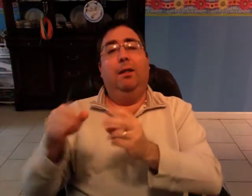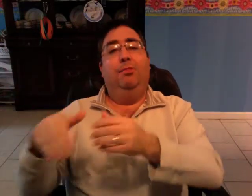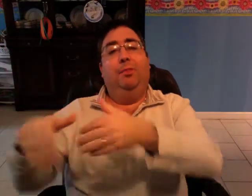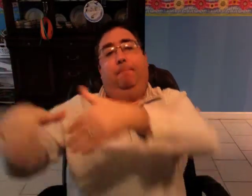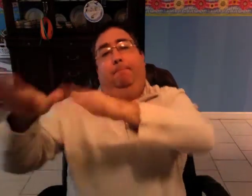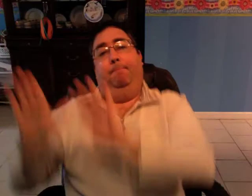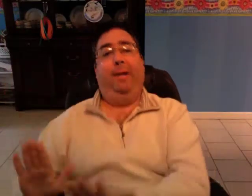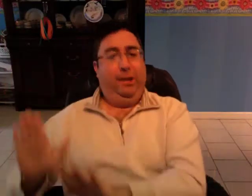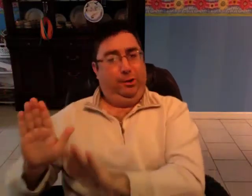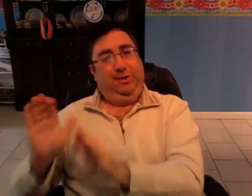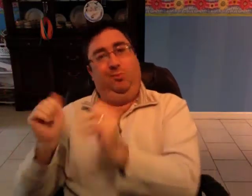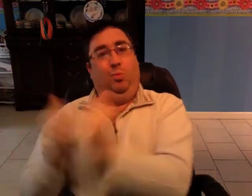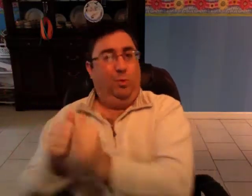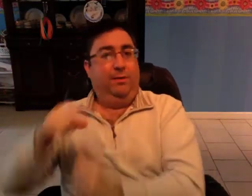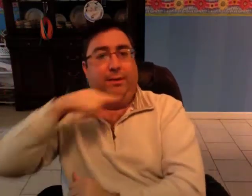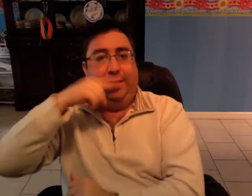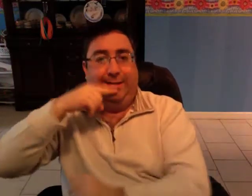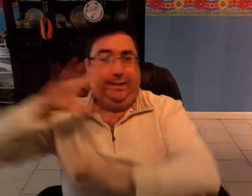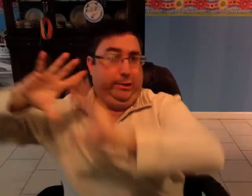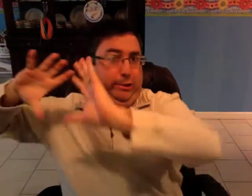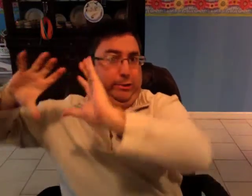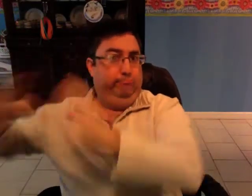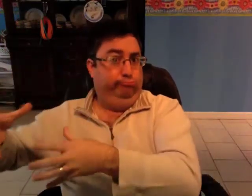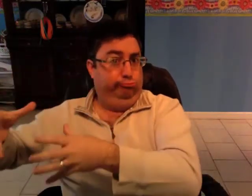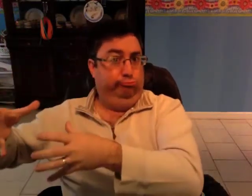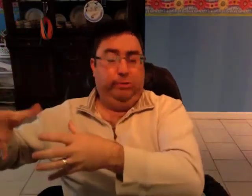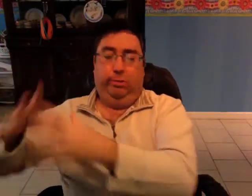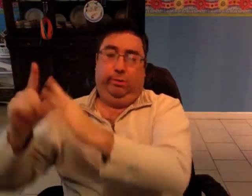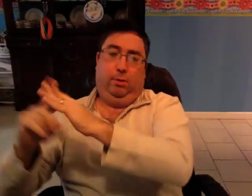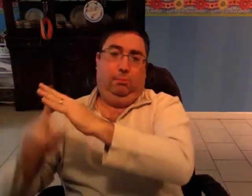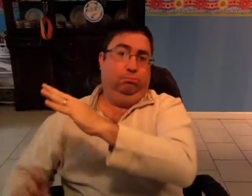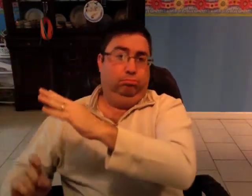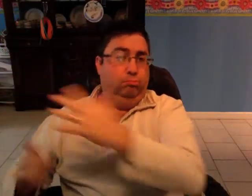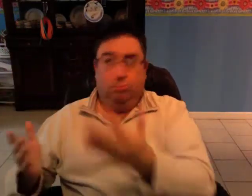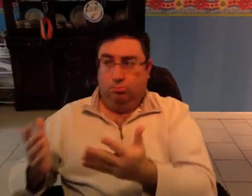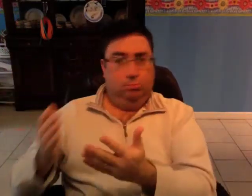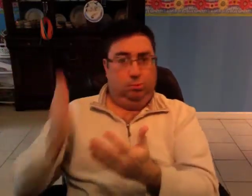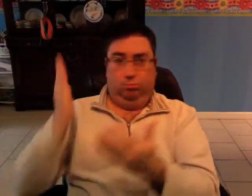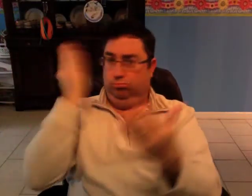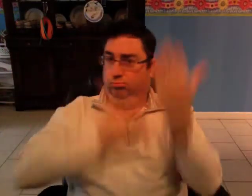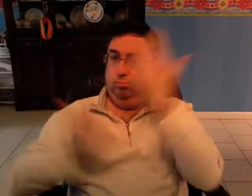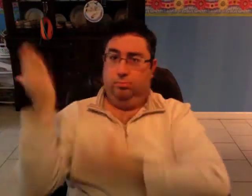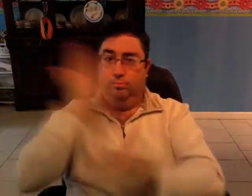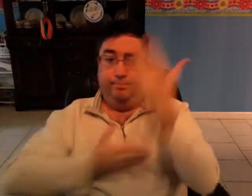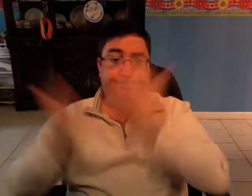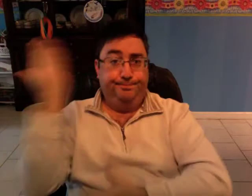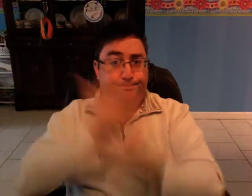"buried" within the Hearing student population. The statistics on their performance is thus hidden within the Hearing aggregate.